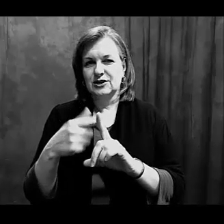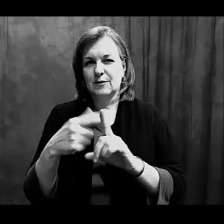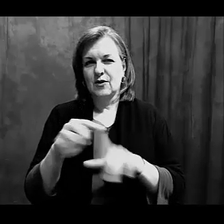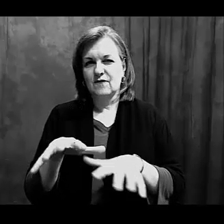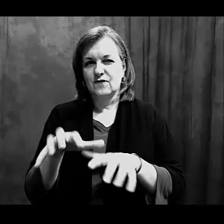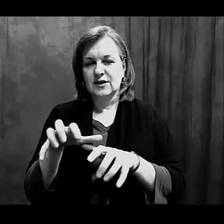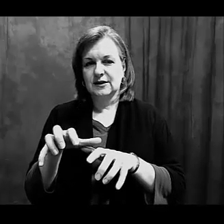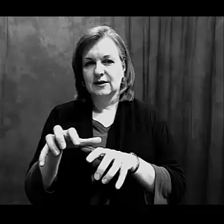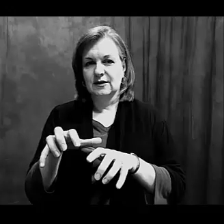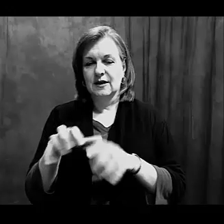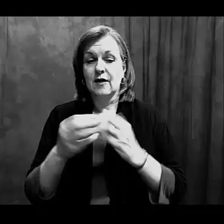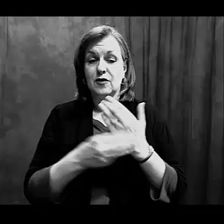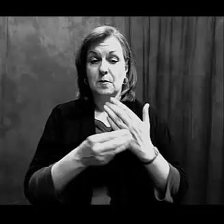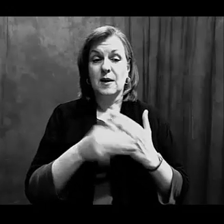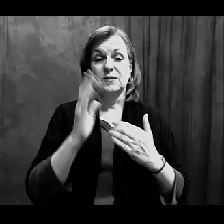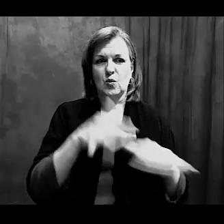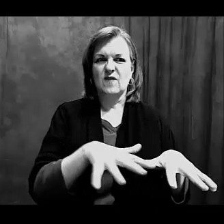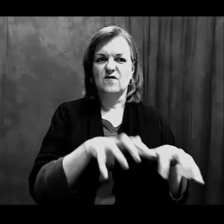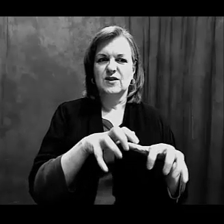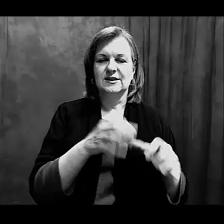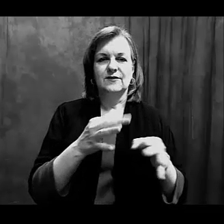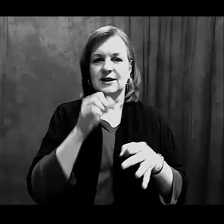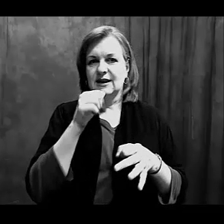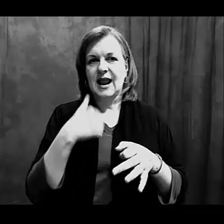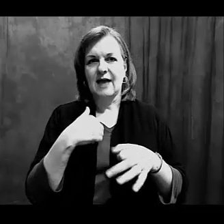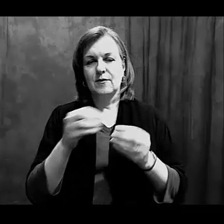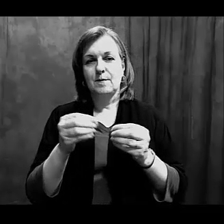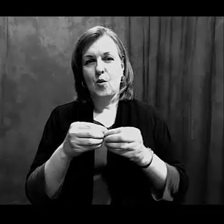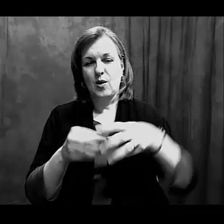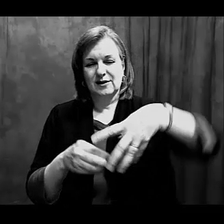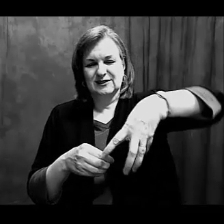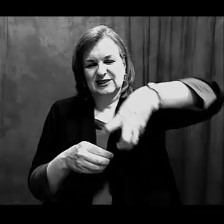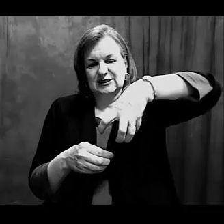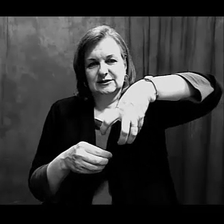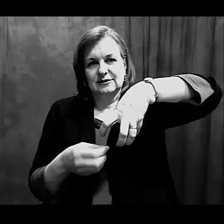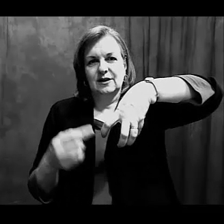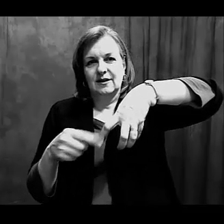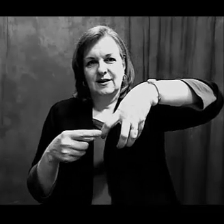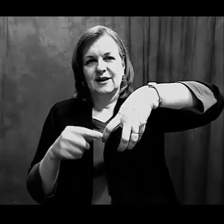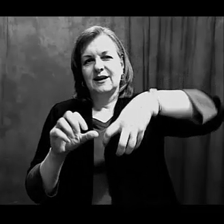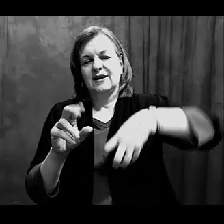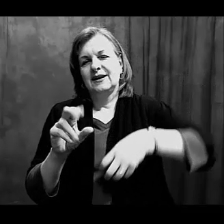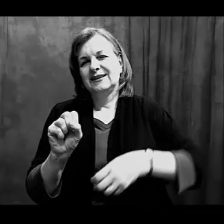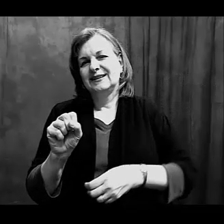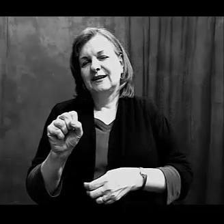have these unsaturated tails -- so we will look a lot of these differences in how